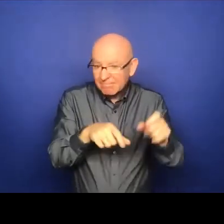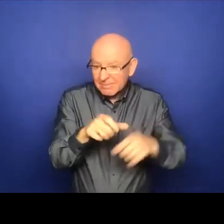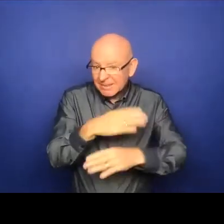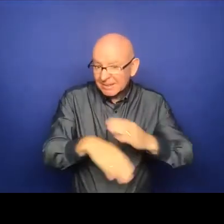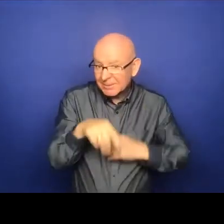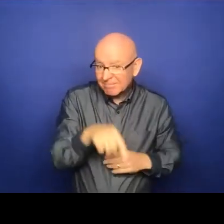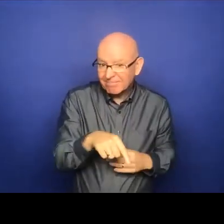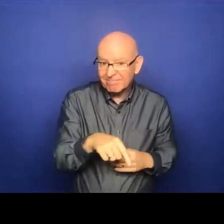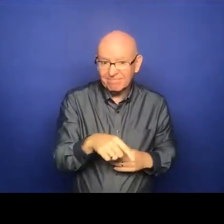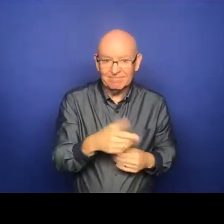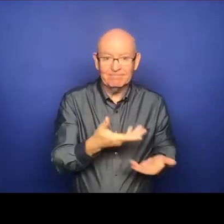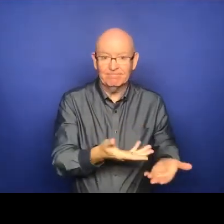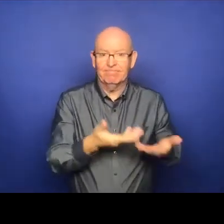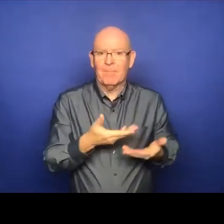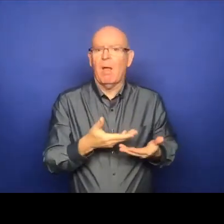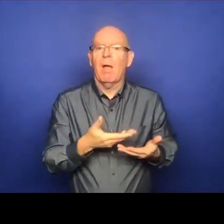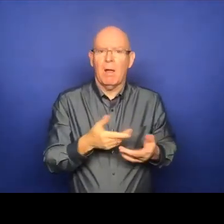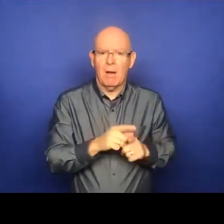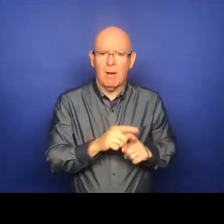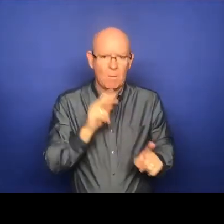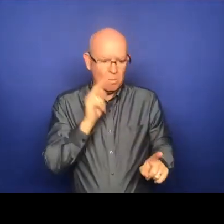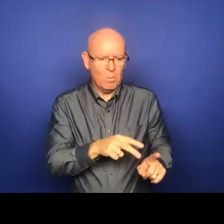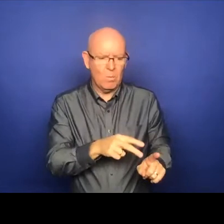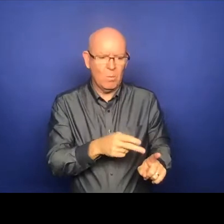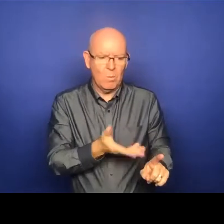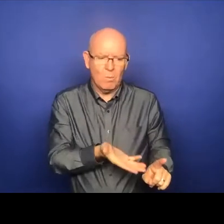data by common characteristics such as sage, sex, location